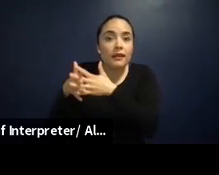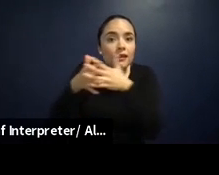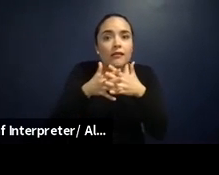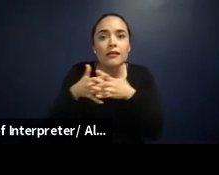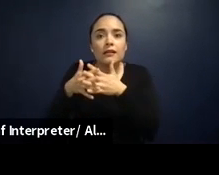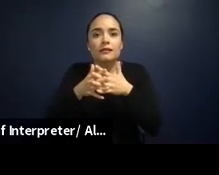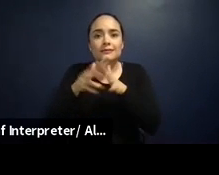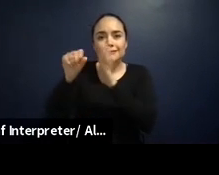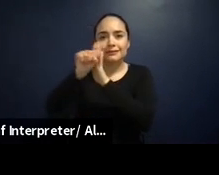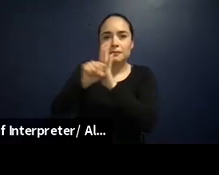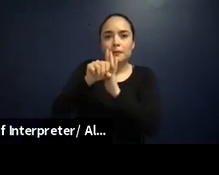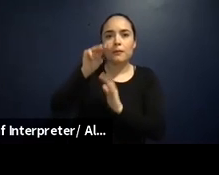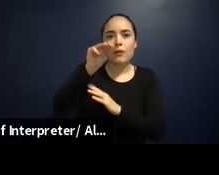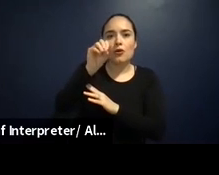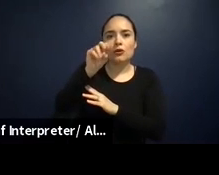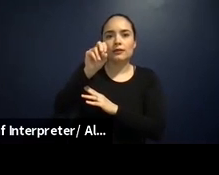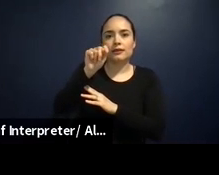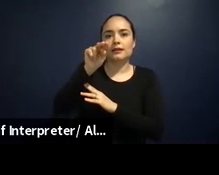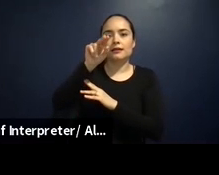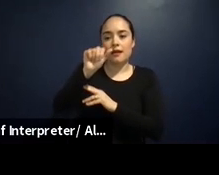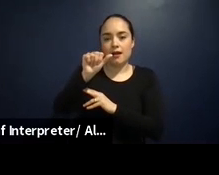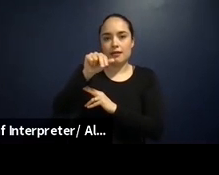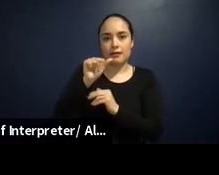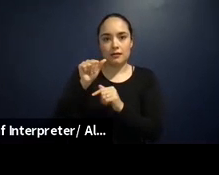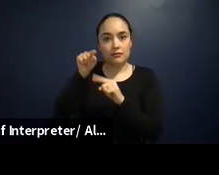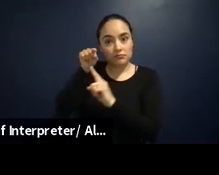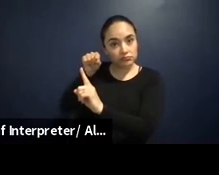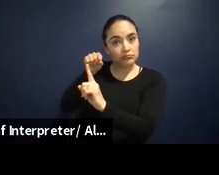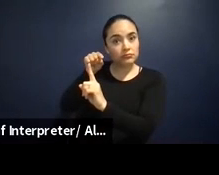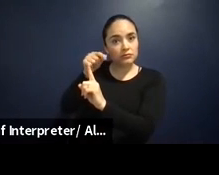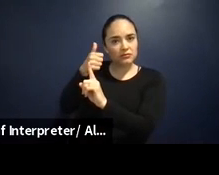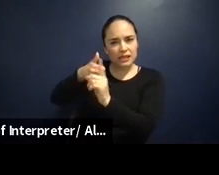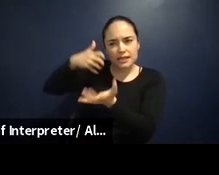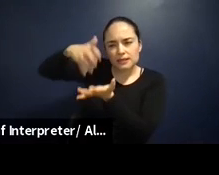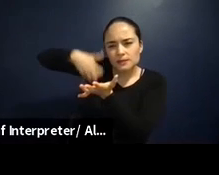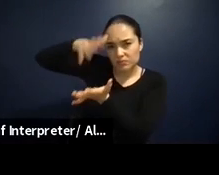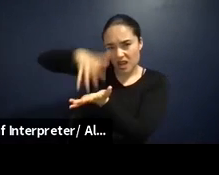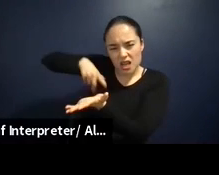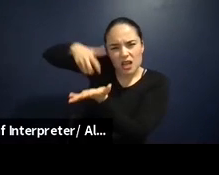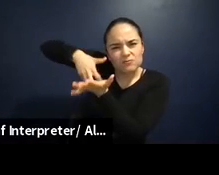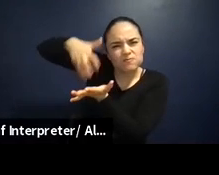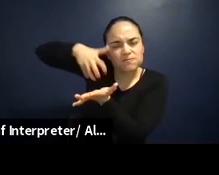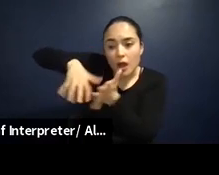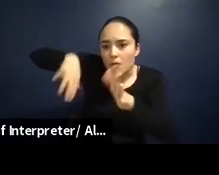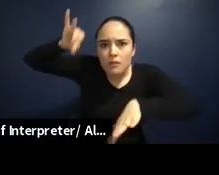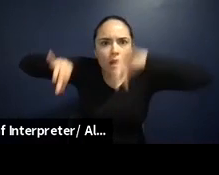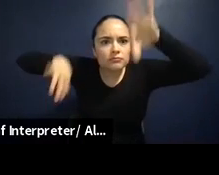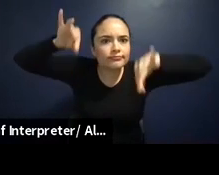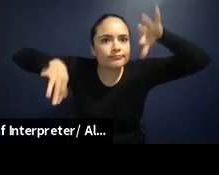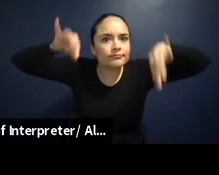these fossils, so that is absolutely true. [Sarah]: I noticed at that in the rocks behind him we can see sort of